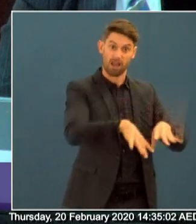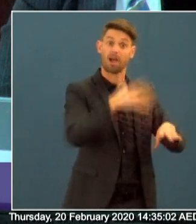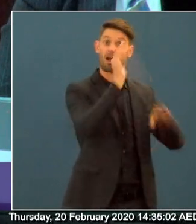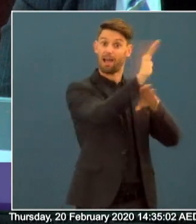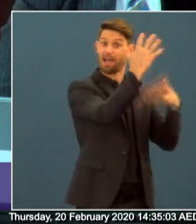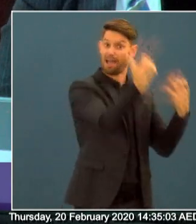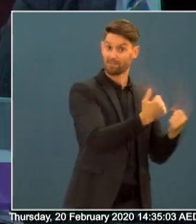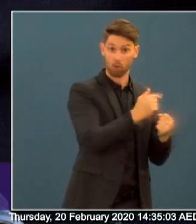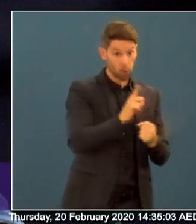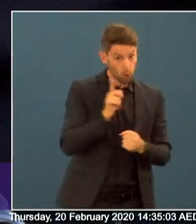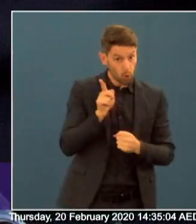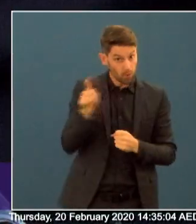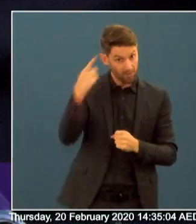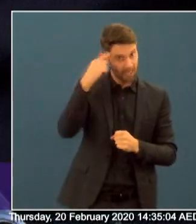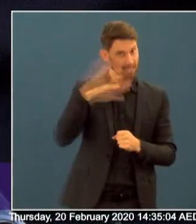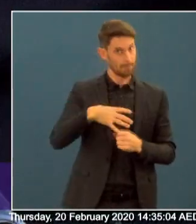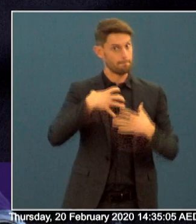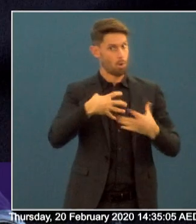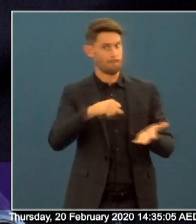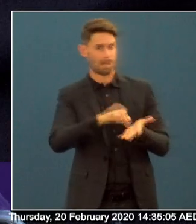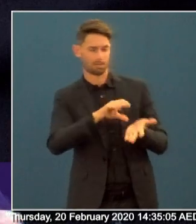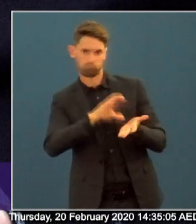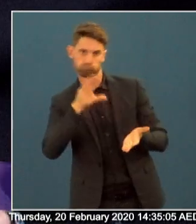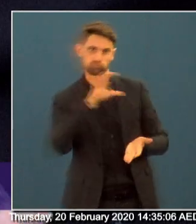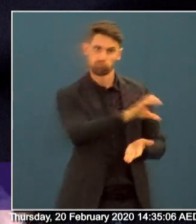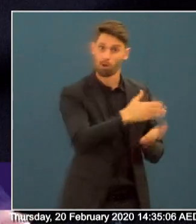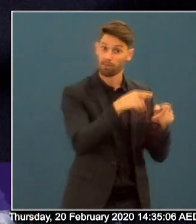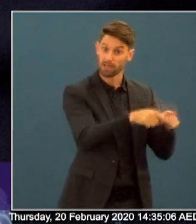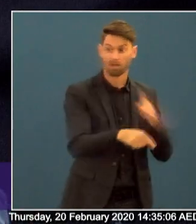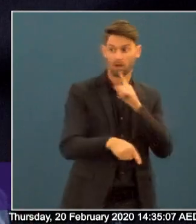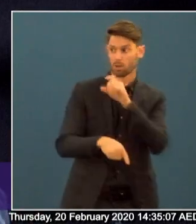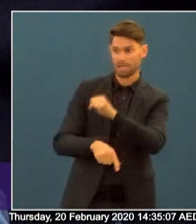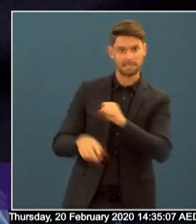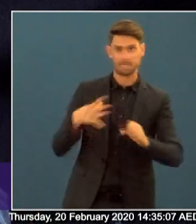In sustainability of research efforts, I think building a body of knowledge that may help.